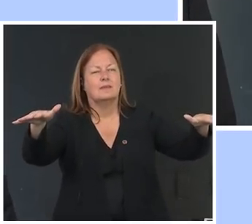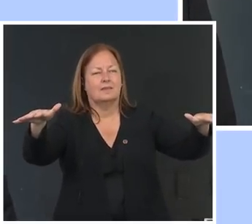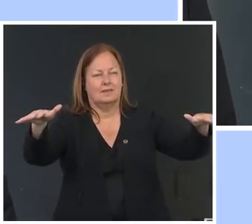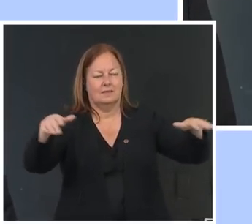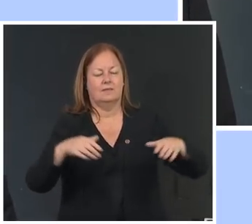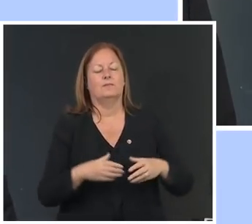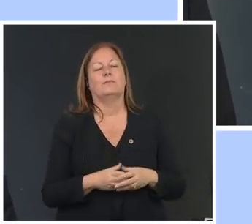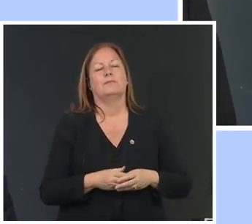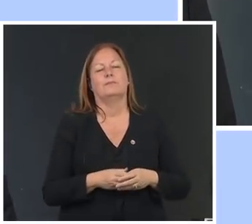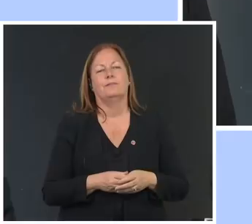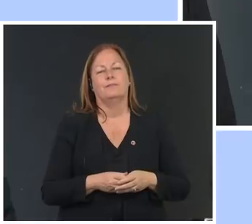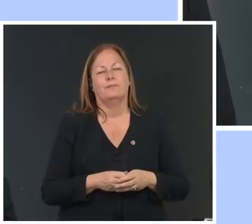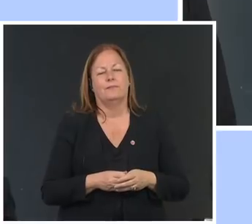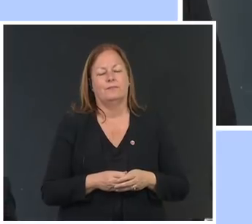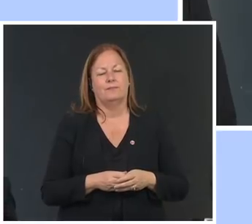fairly little, if not none.